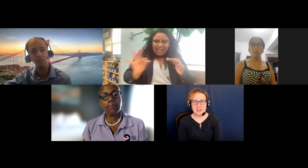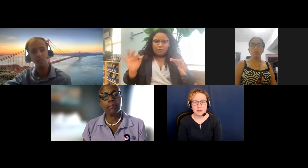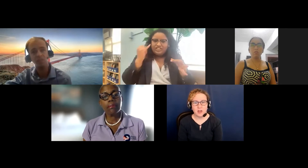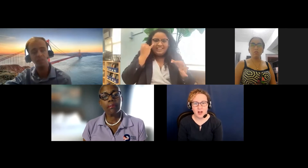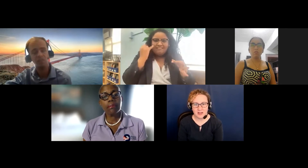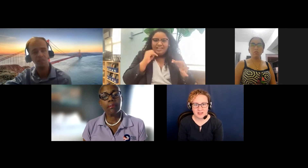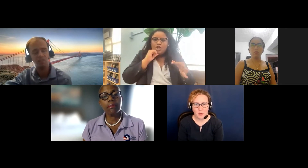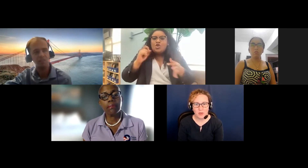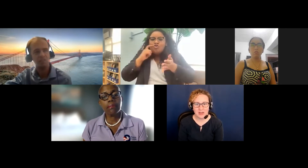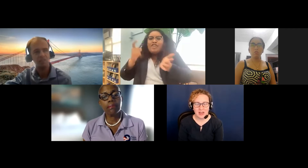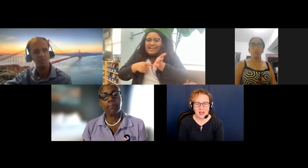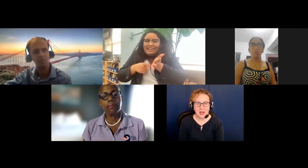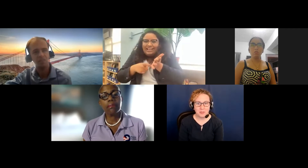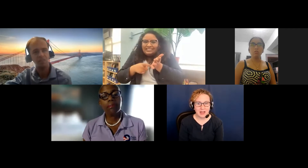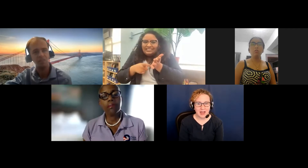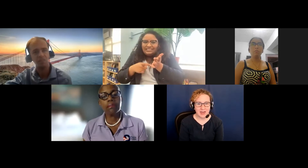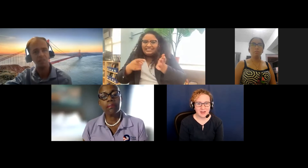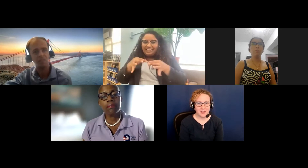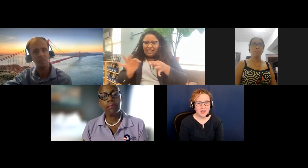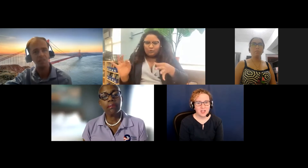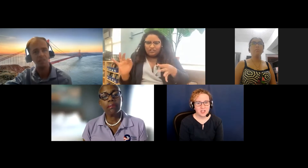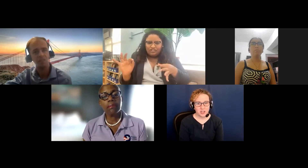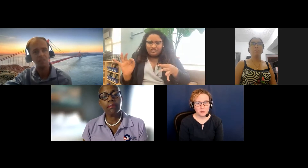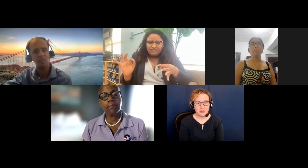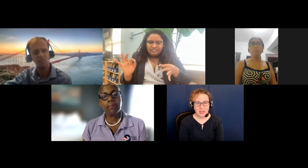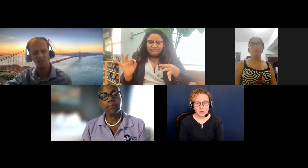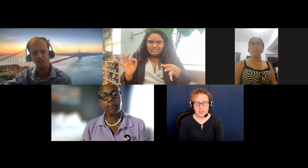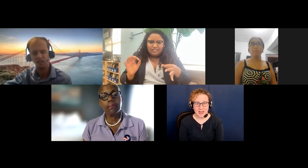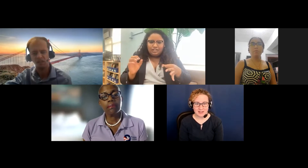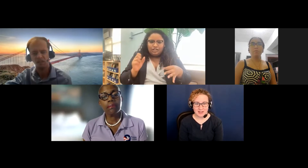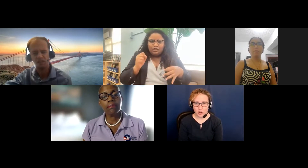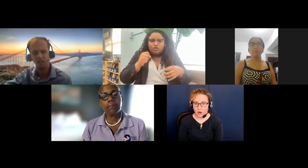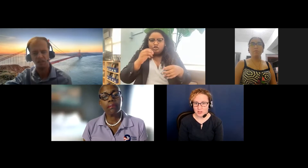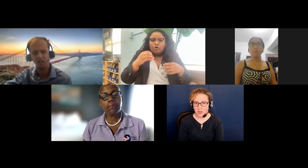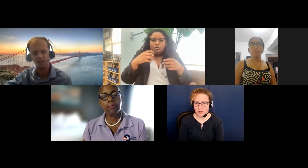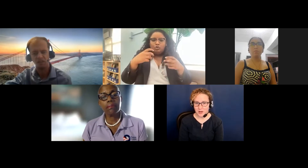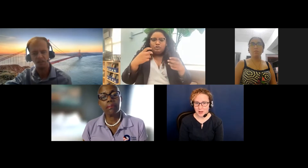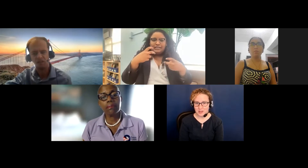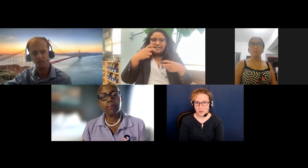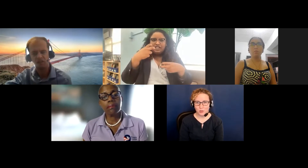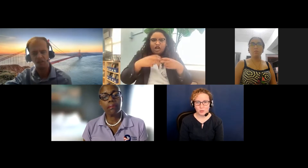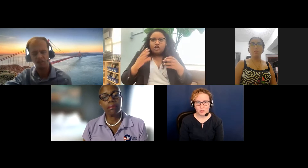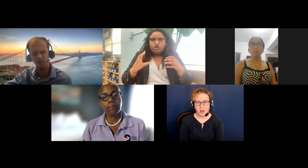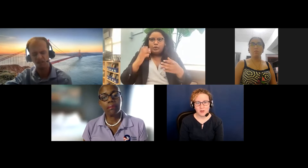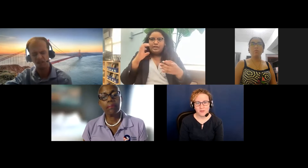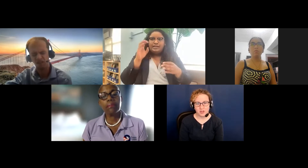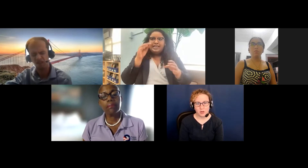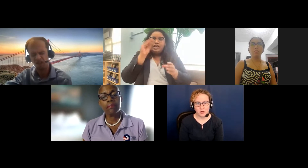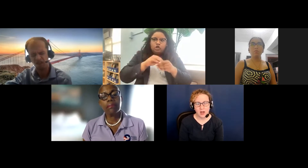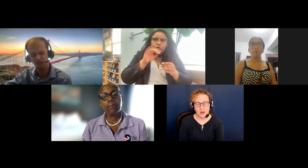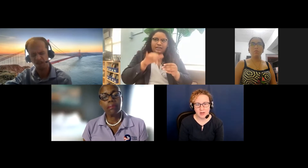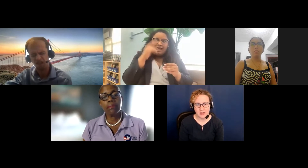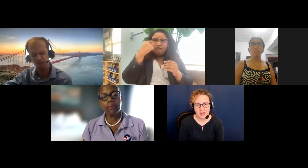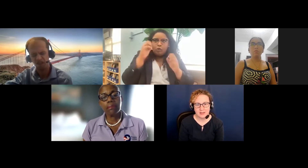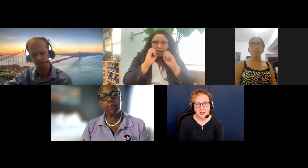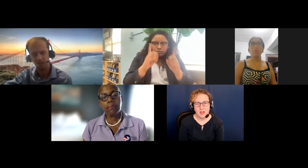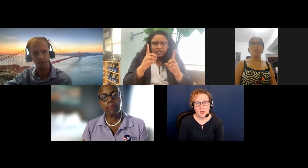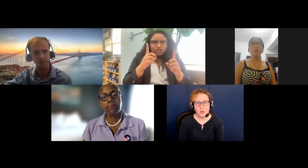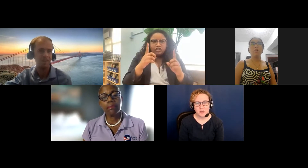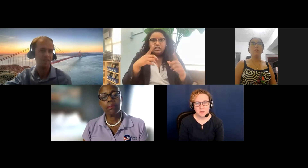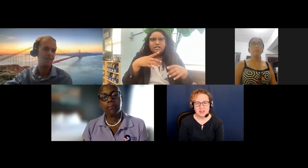the laws that would apply to language access are also not official or recognized. That means